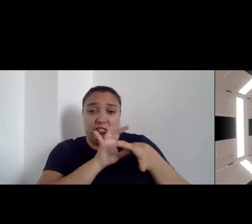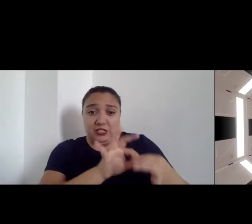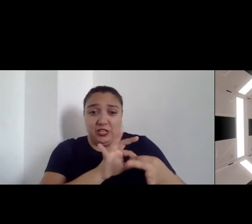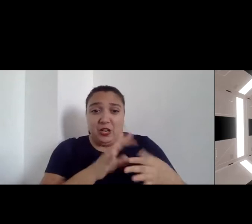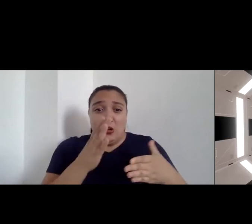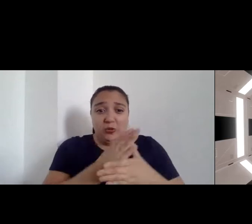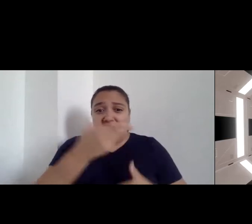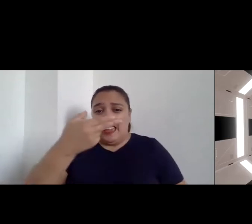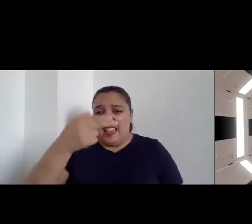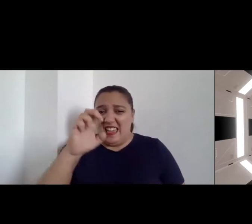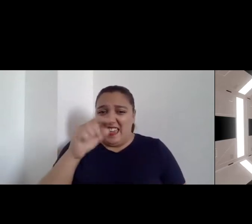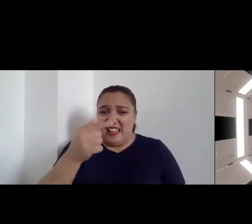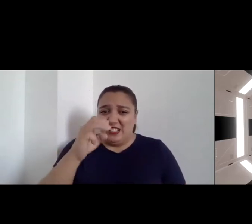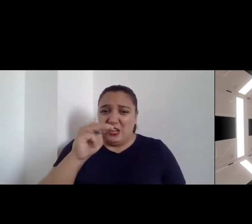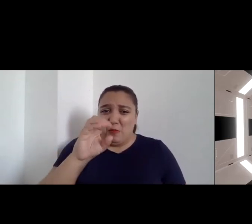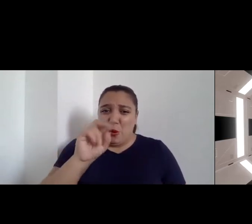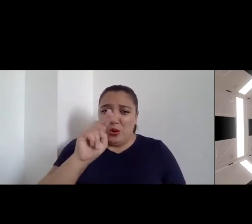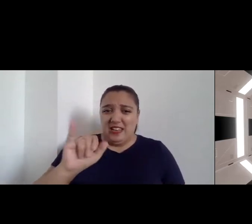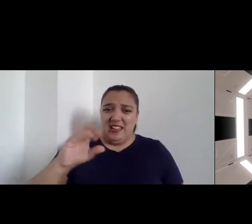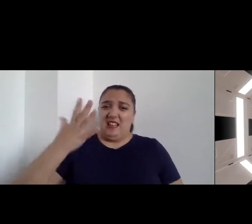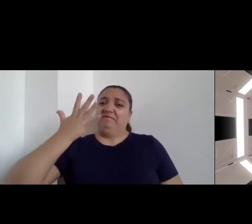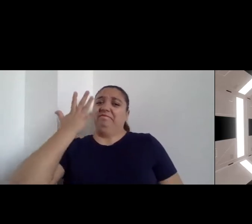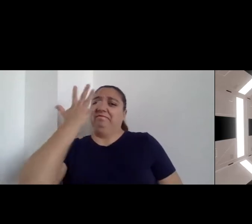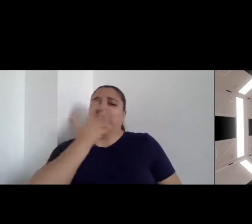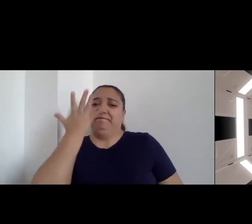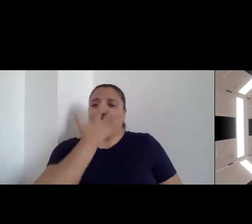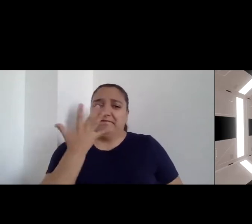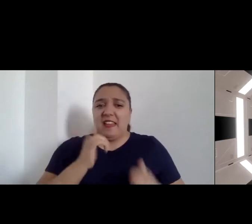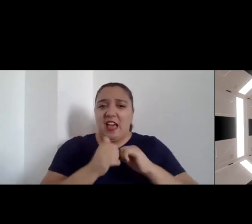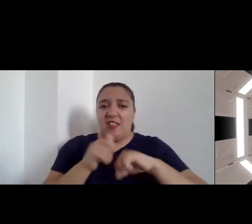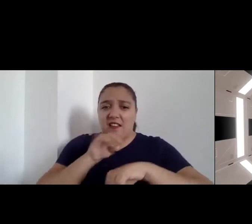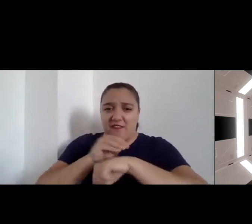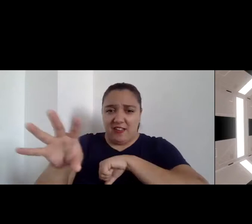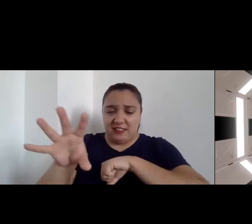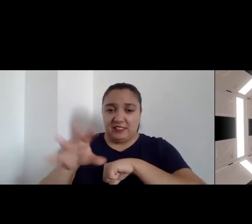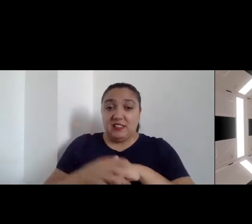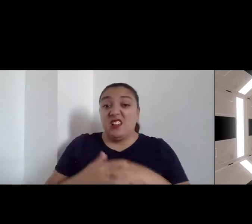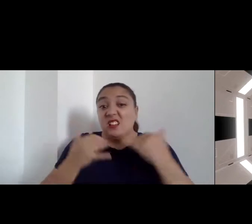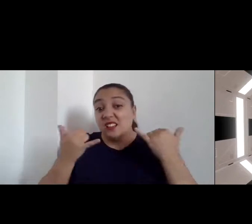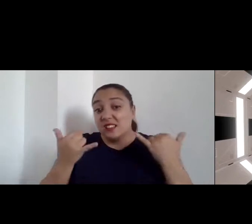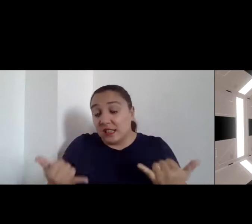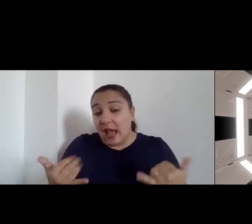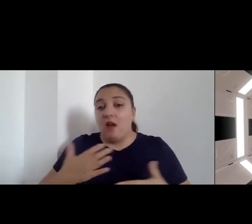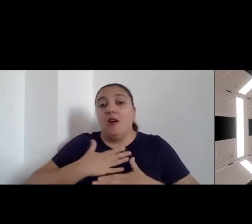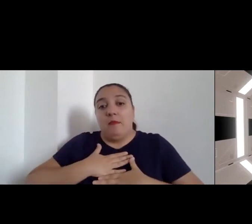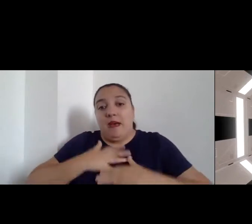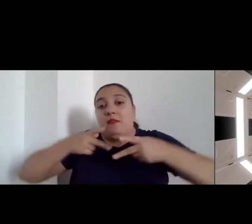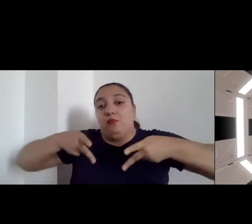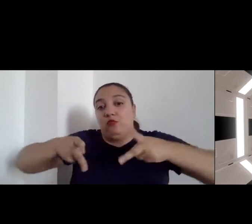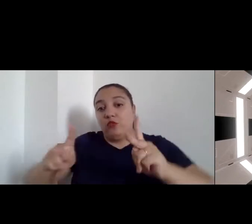With that as a possible frame, it is my privilege to introduce you to our evening's